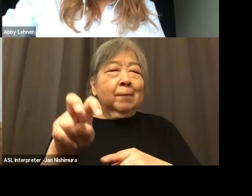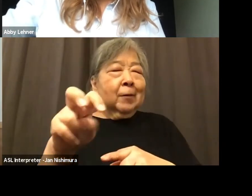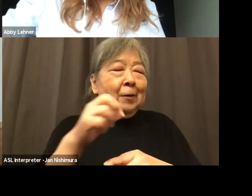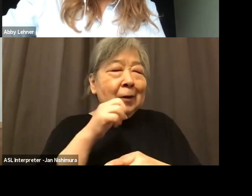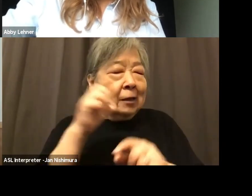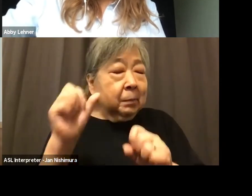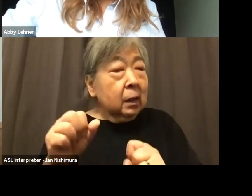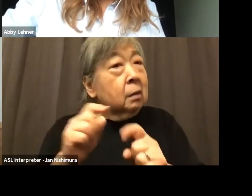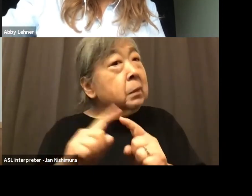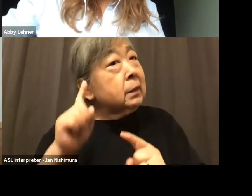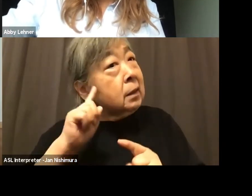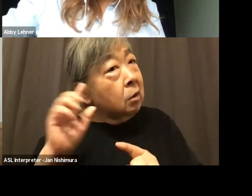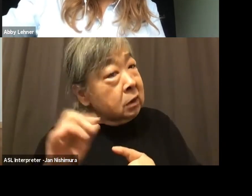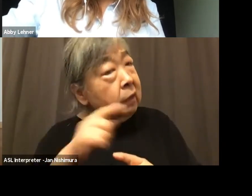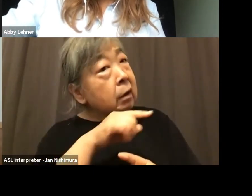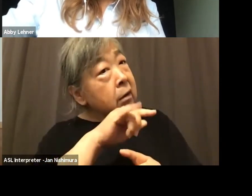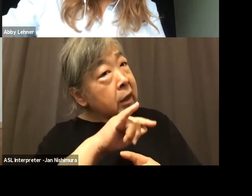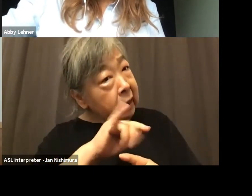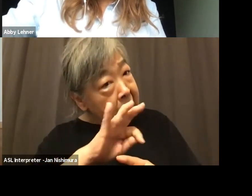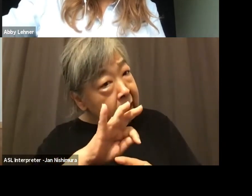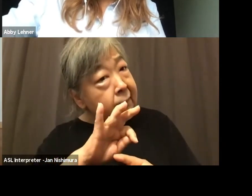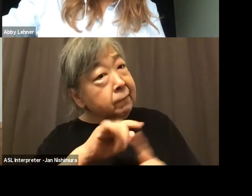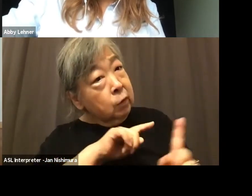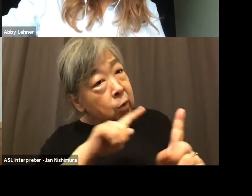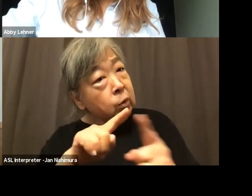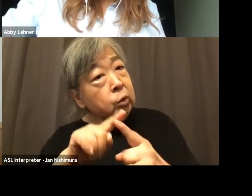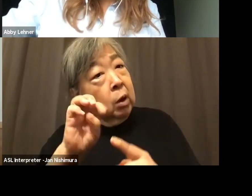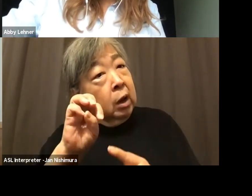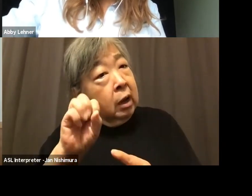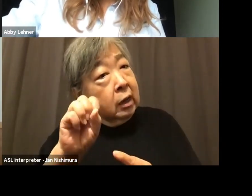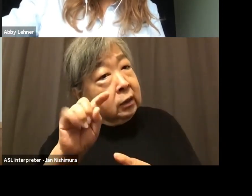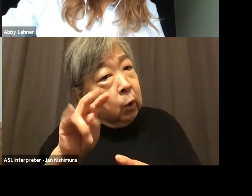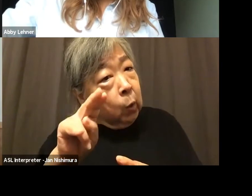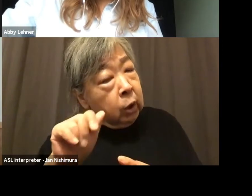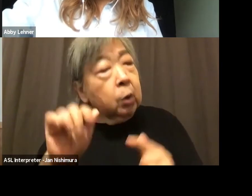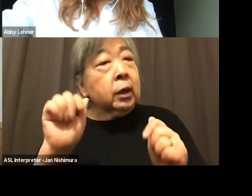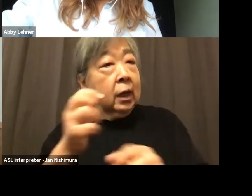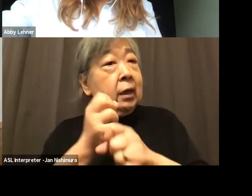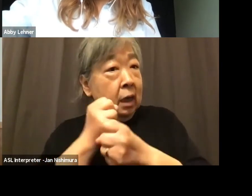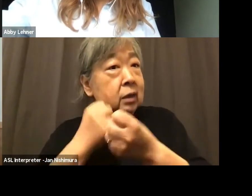at least if you go to Estonia, you can maybe get some extra support with even getting around.